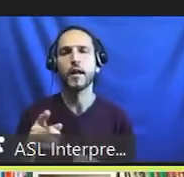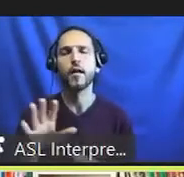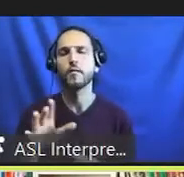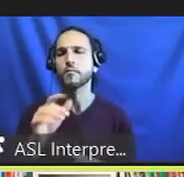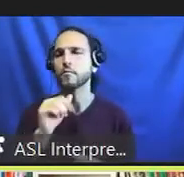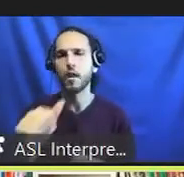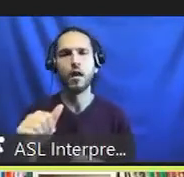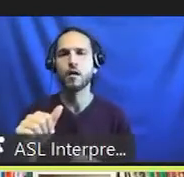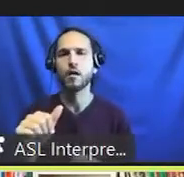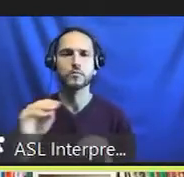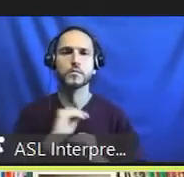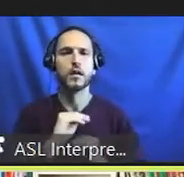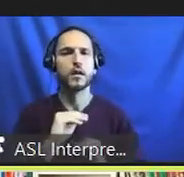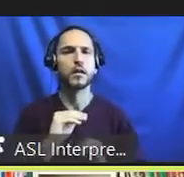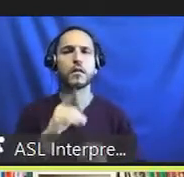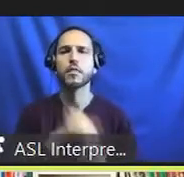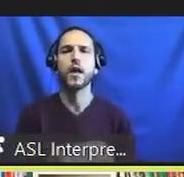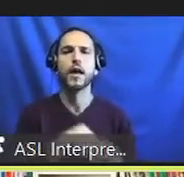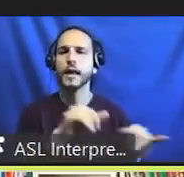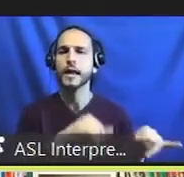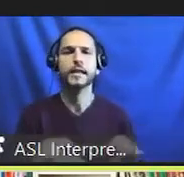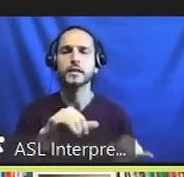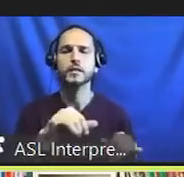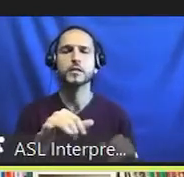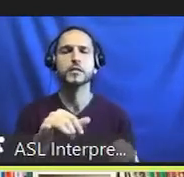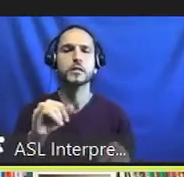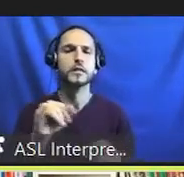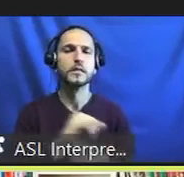consider industry standards for real-time scenarios.